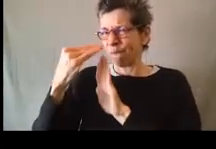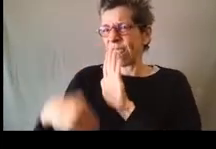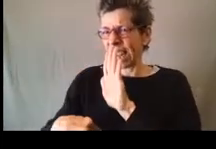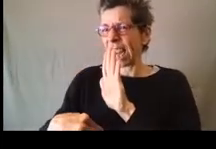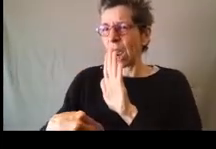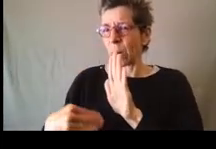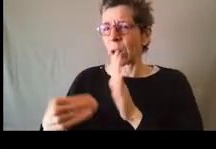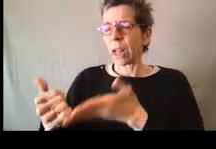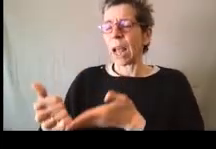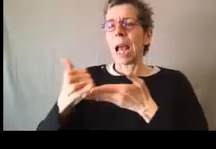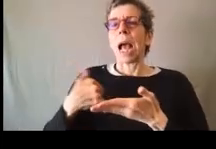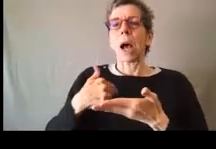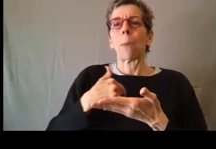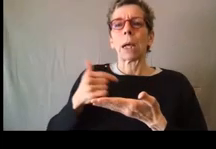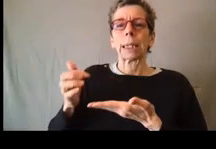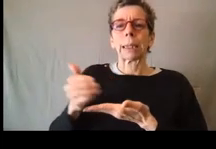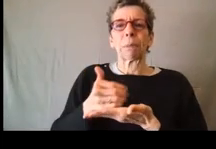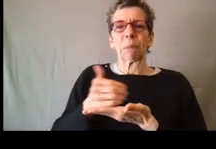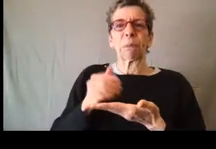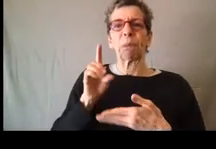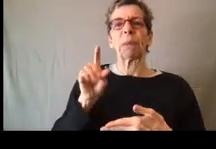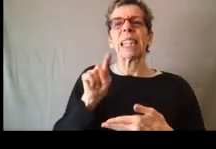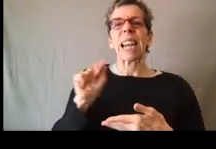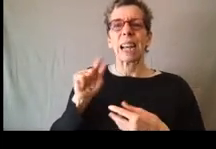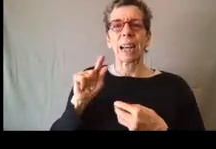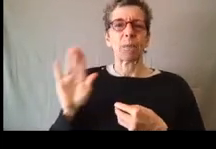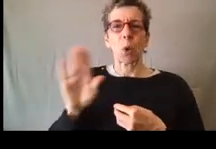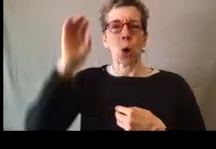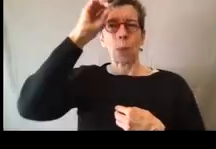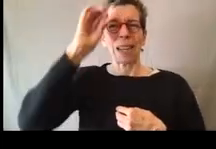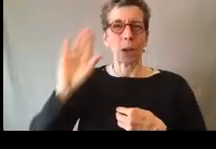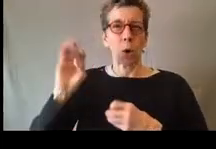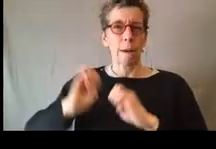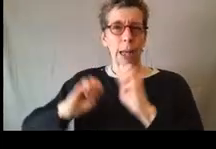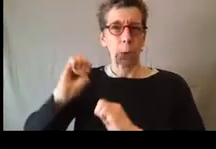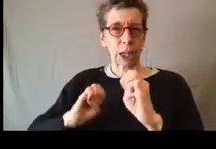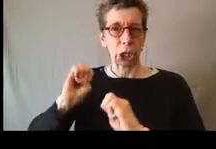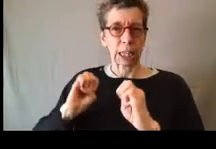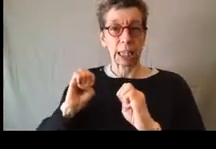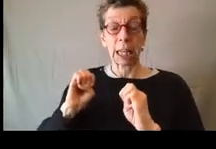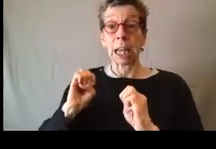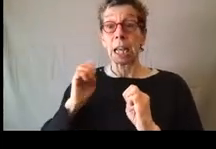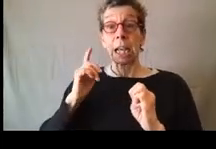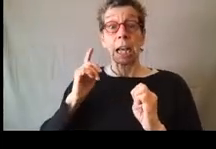can have the data on your evaluation. And with that, thank you for attending and we